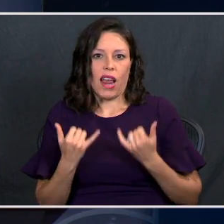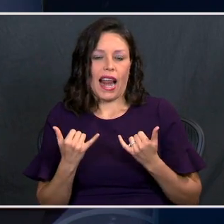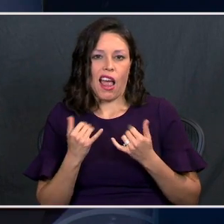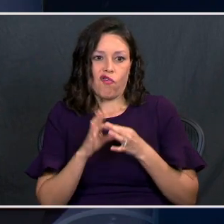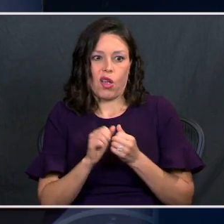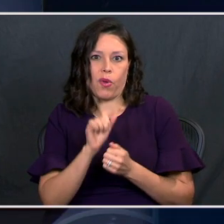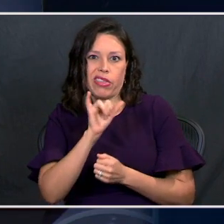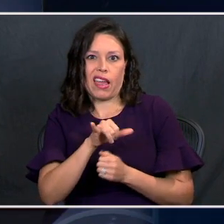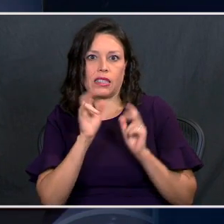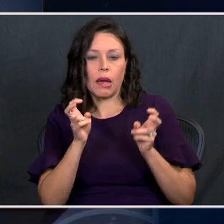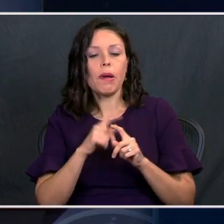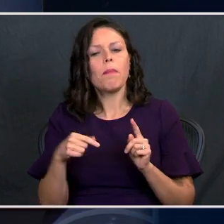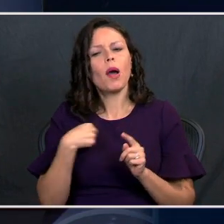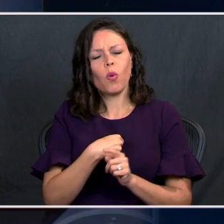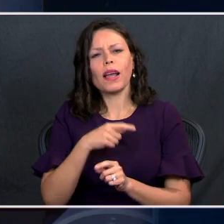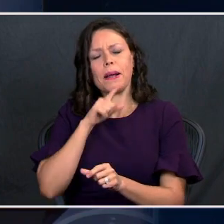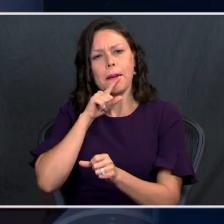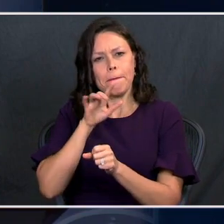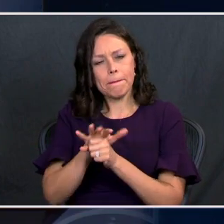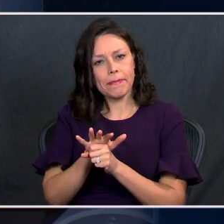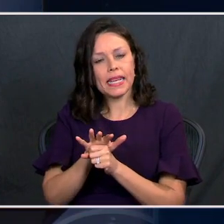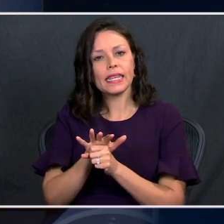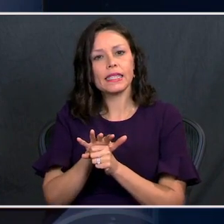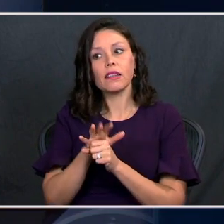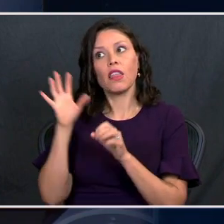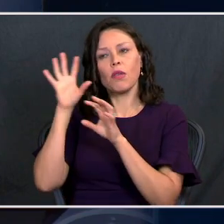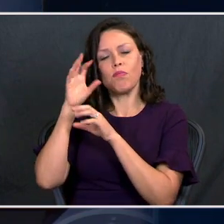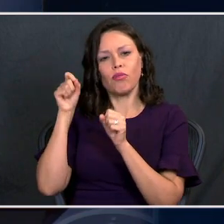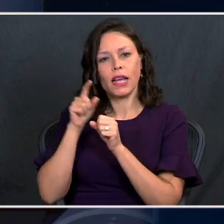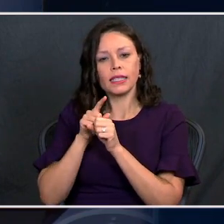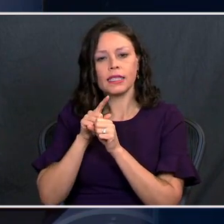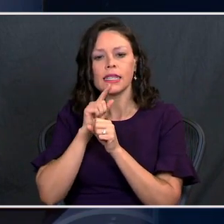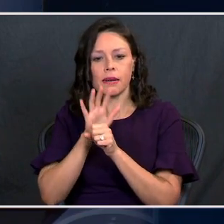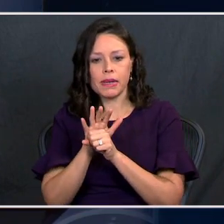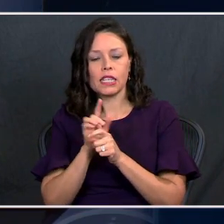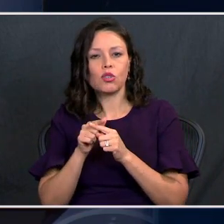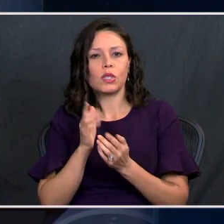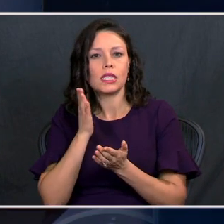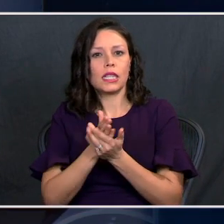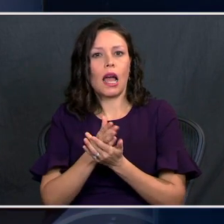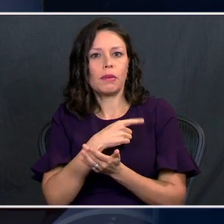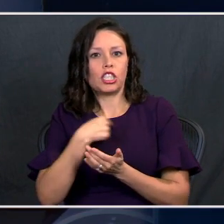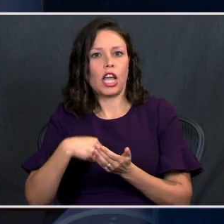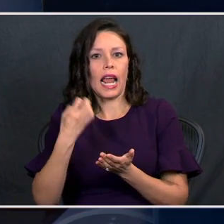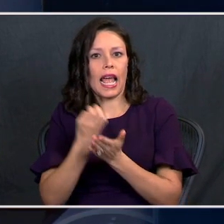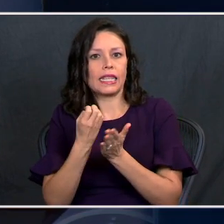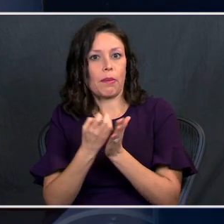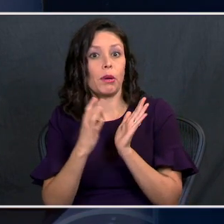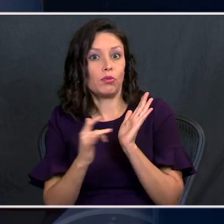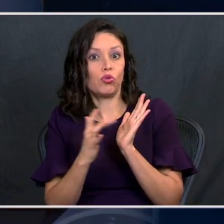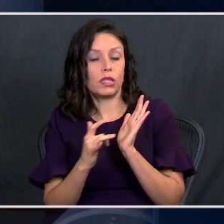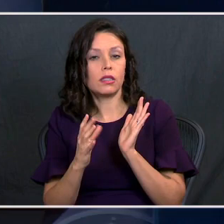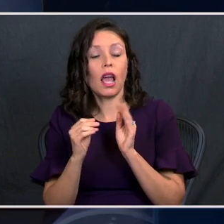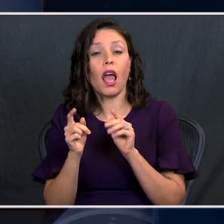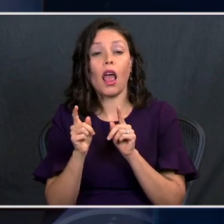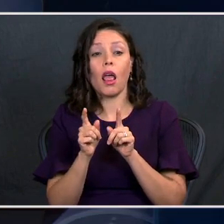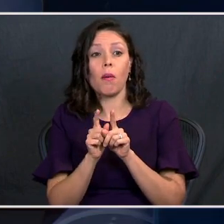but we're committed to -- the President is committed to stopping China's economic abuses on many fronts, and the most effective way to do that